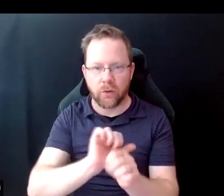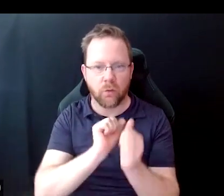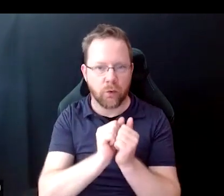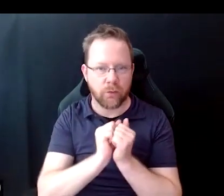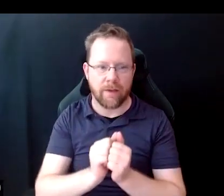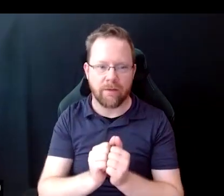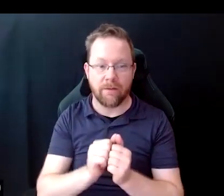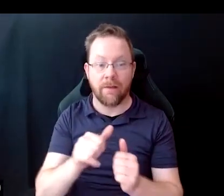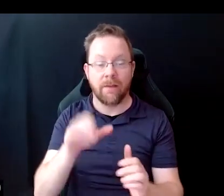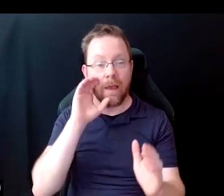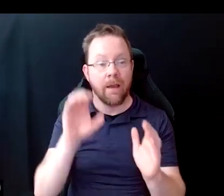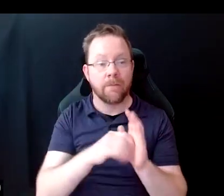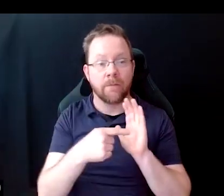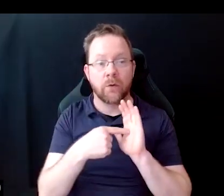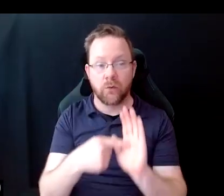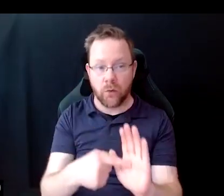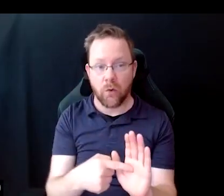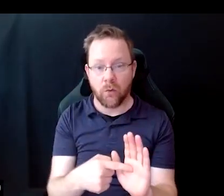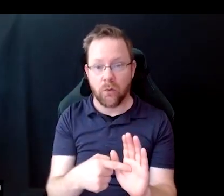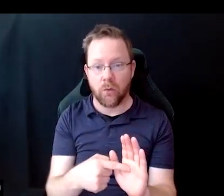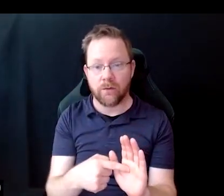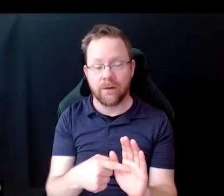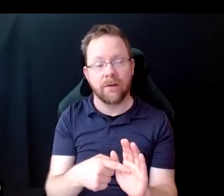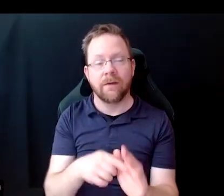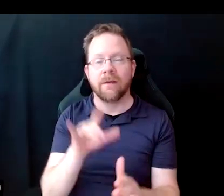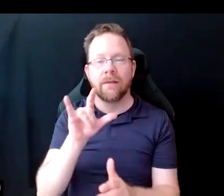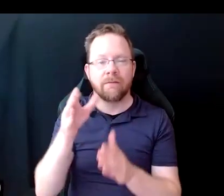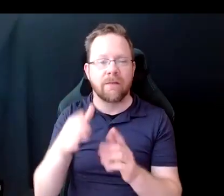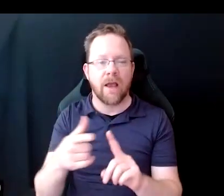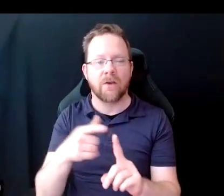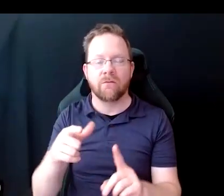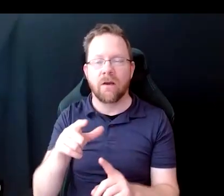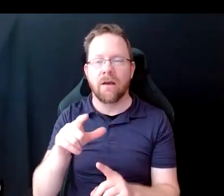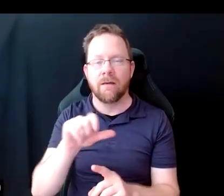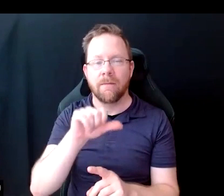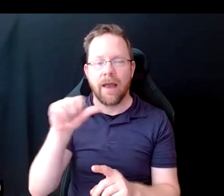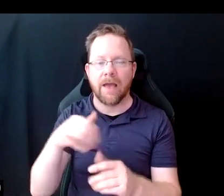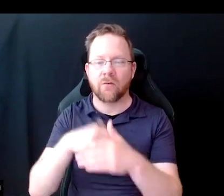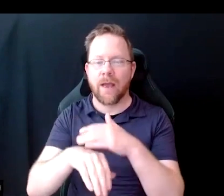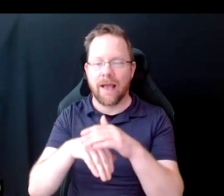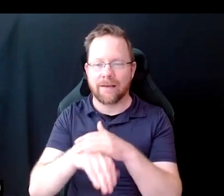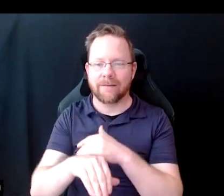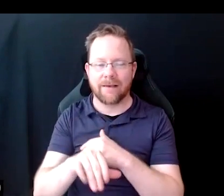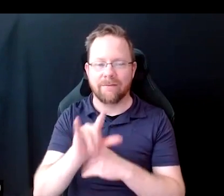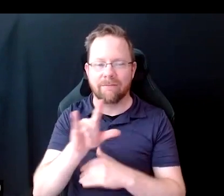This is a picture of the flyers from AstroAccess Flight 1.